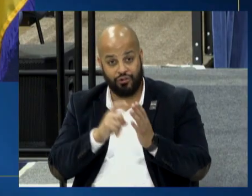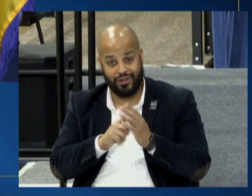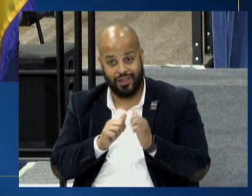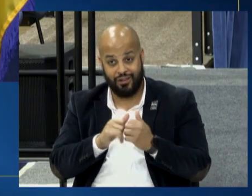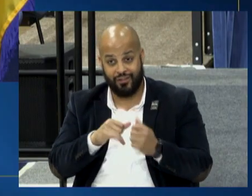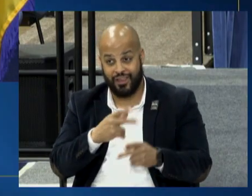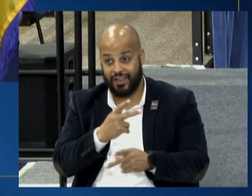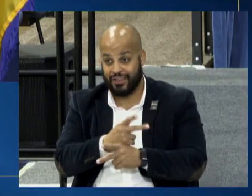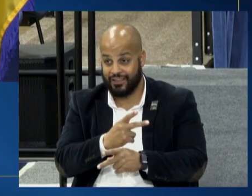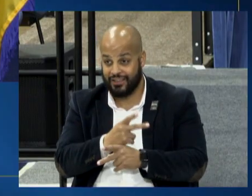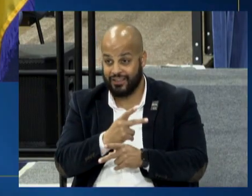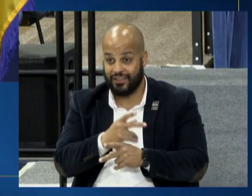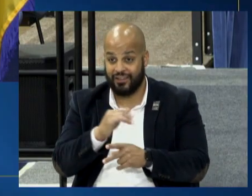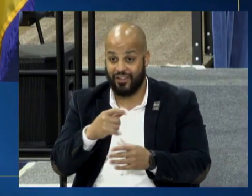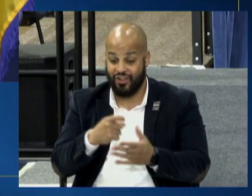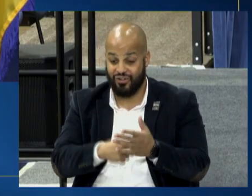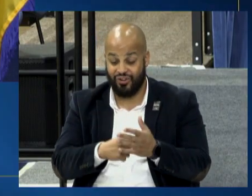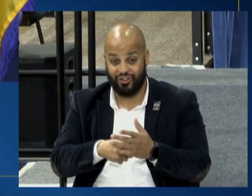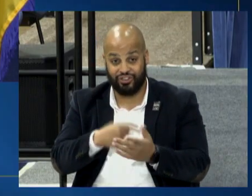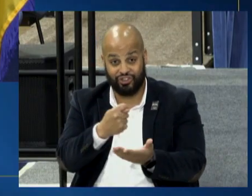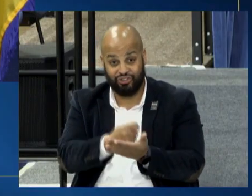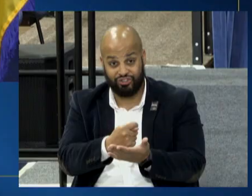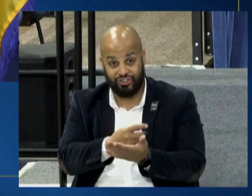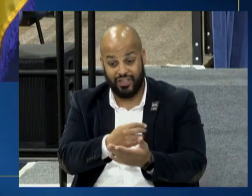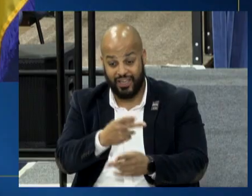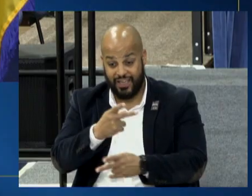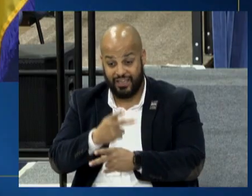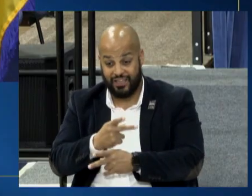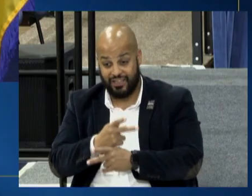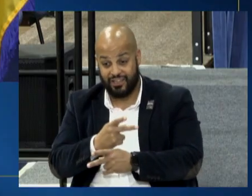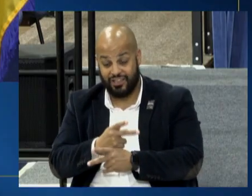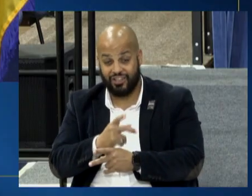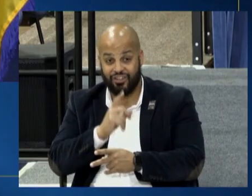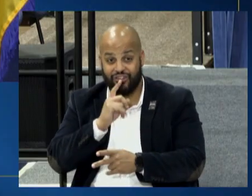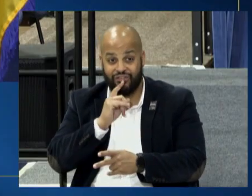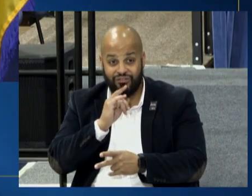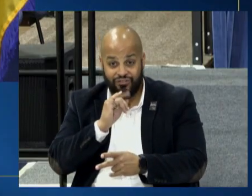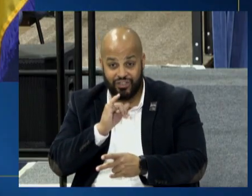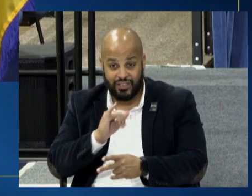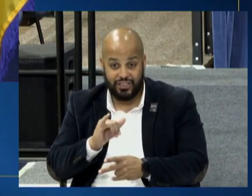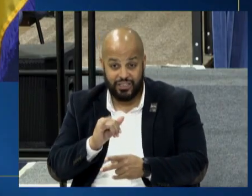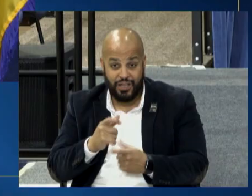the costs of treatment and care are a major concern for patients and their caregivers.